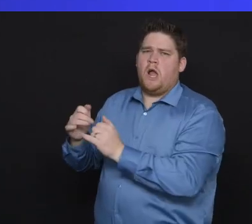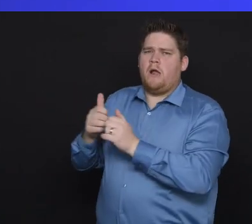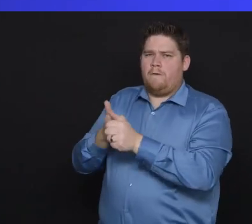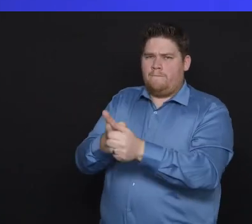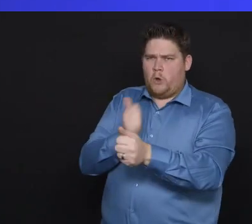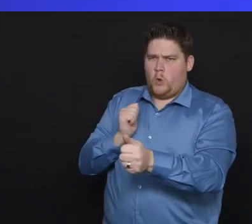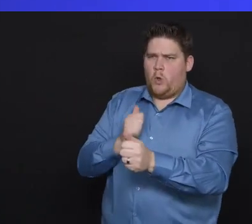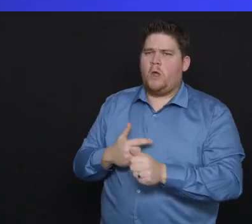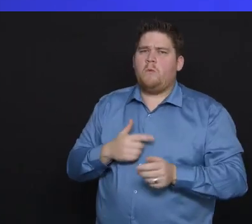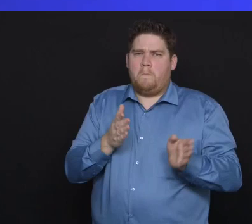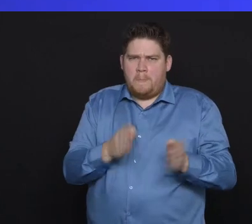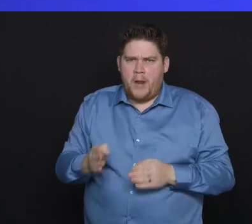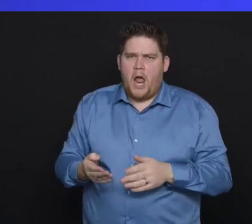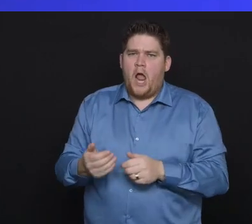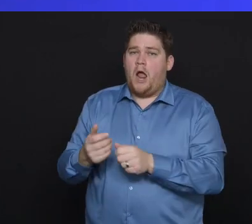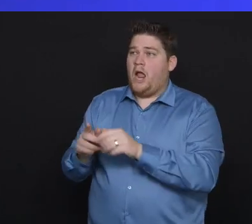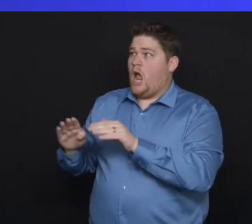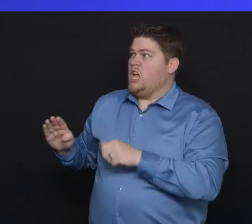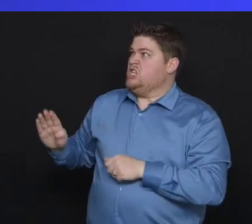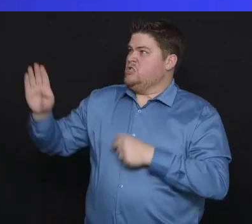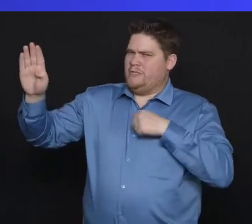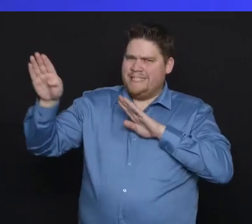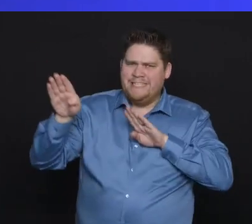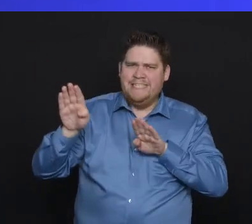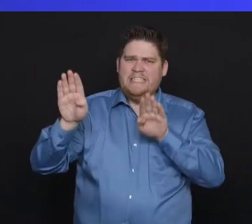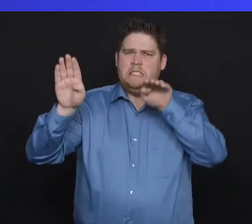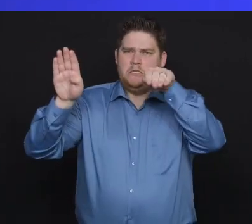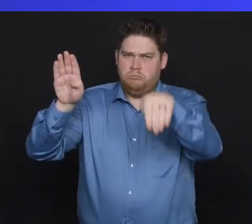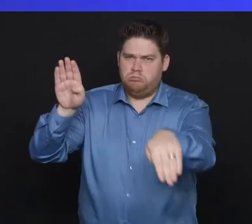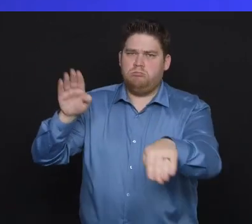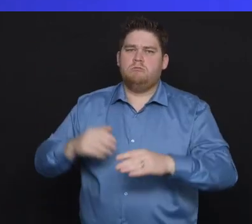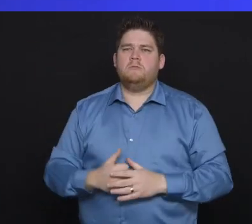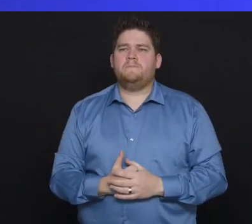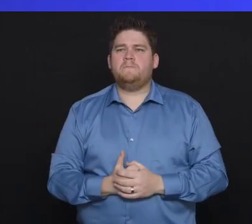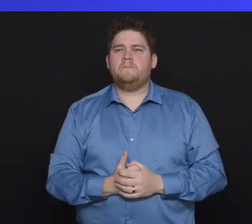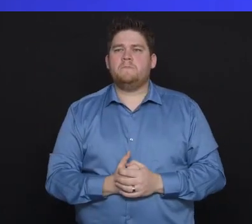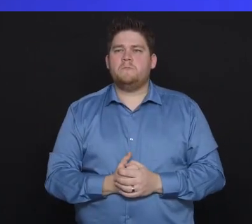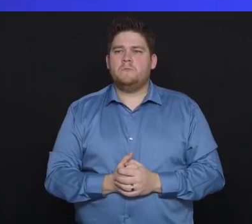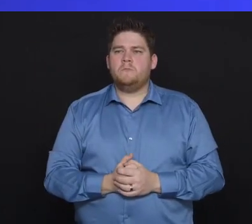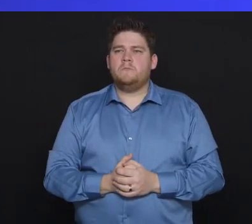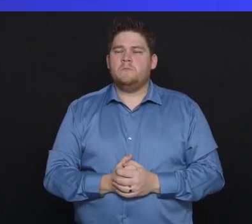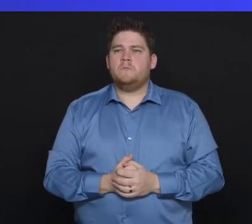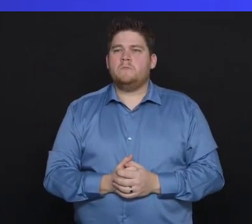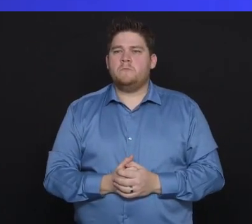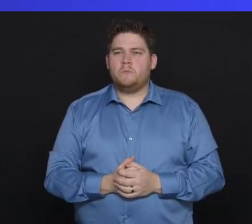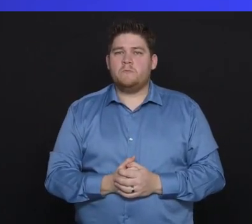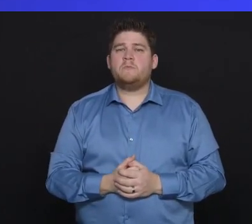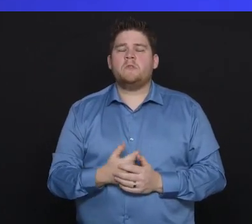the work here reflects that. If it gets serious, we are preparing the most serious possible scenario. We are preparing for